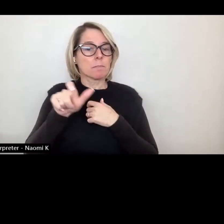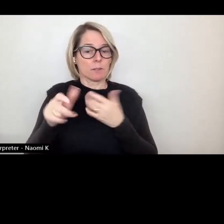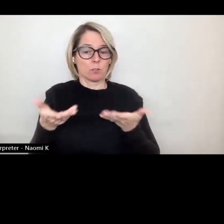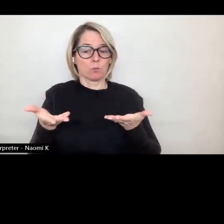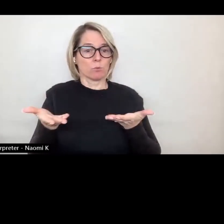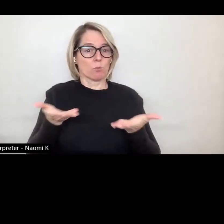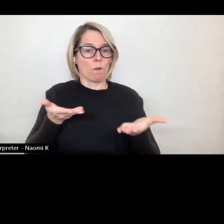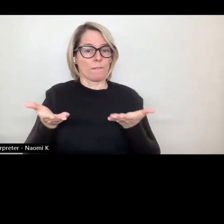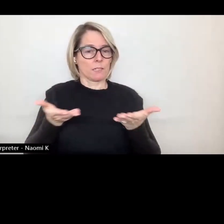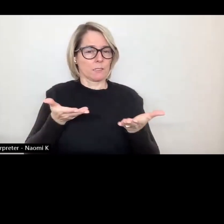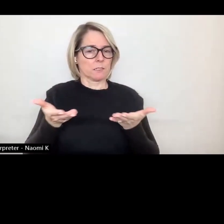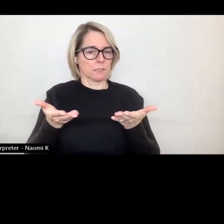That's important.